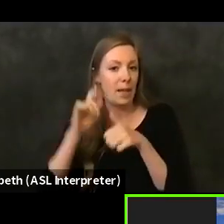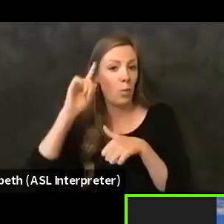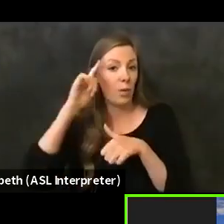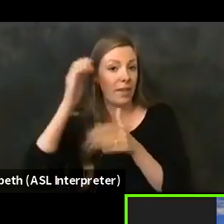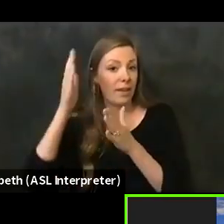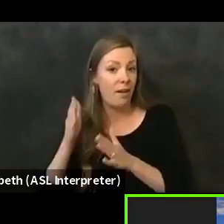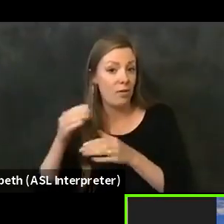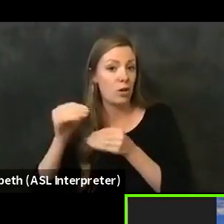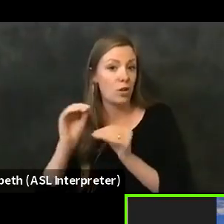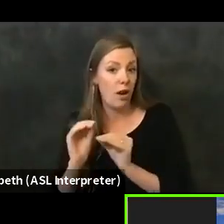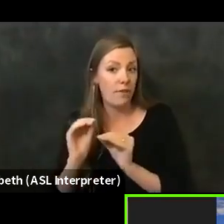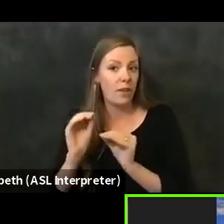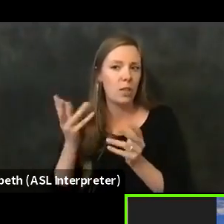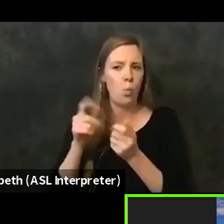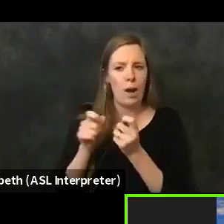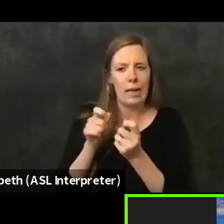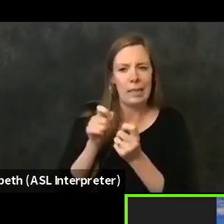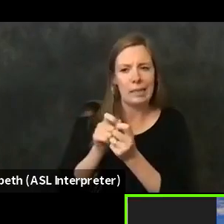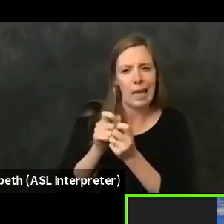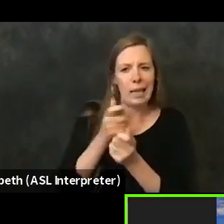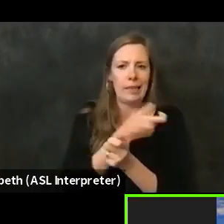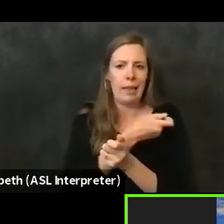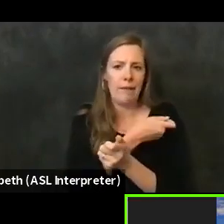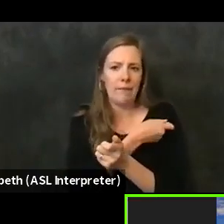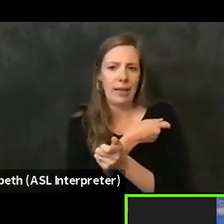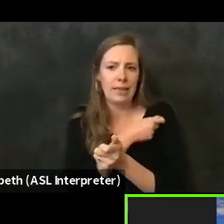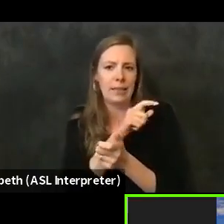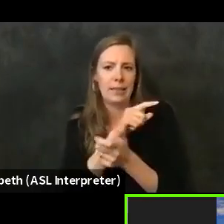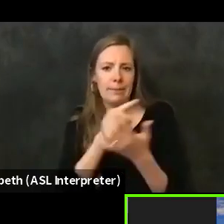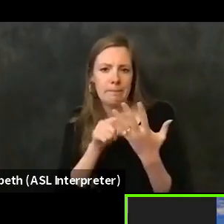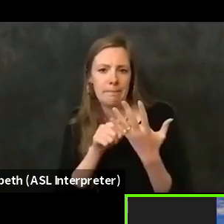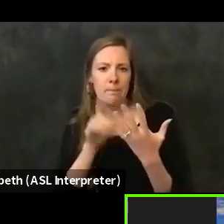exactly what that vaccine criteria is going to look like.